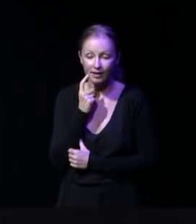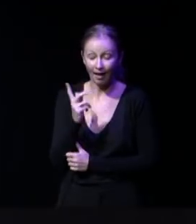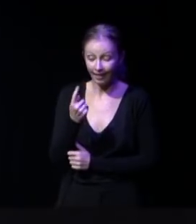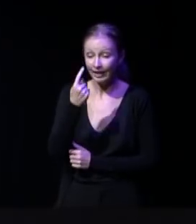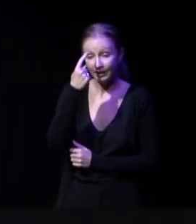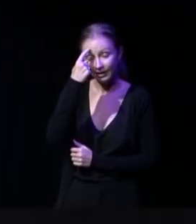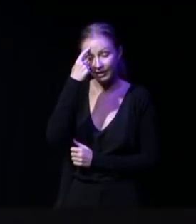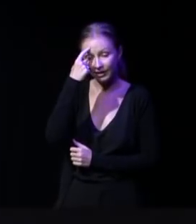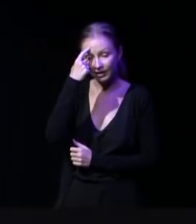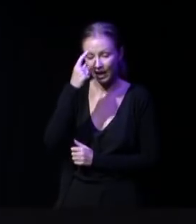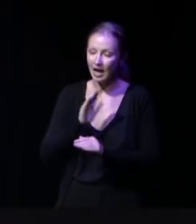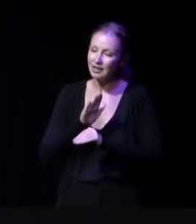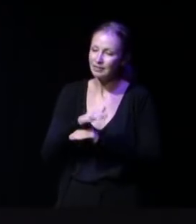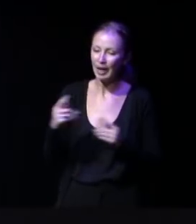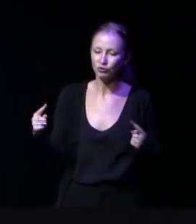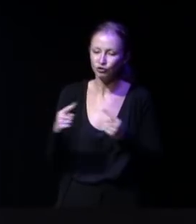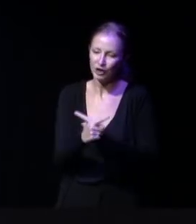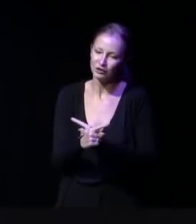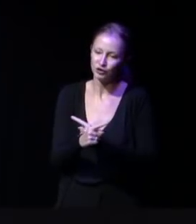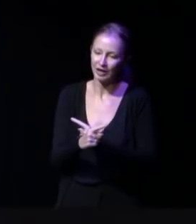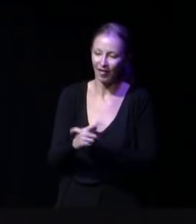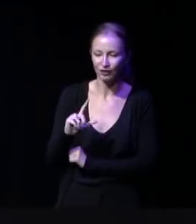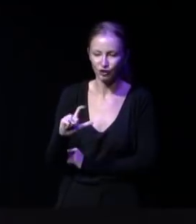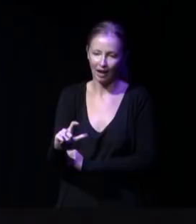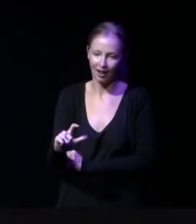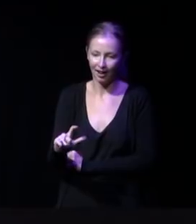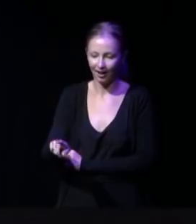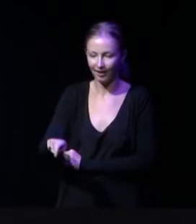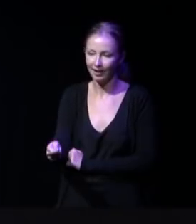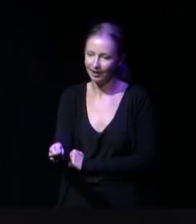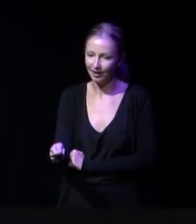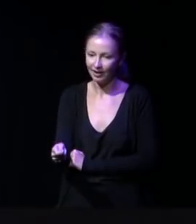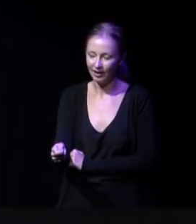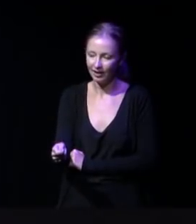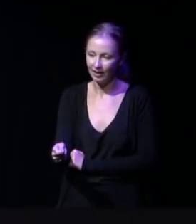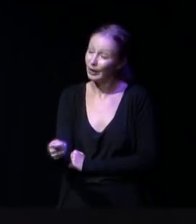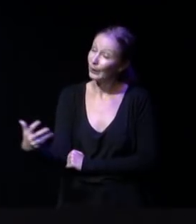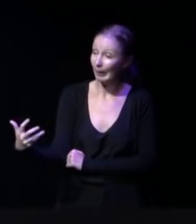And it's all about changing the channel. We must change the channel.